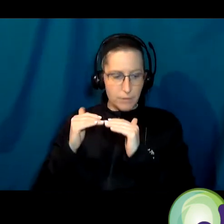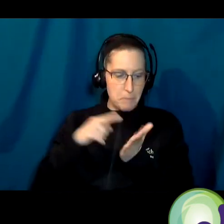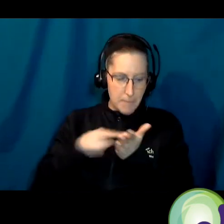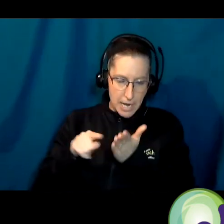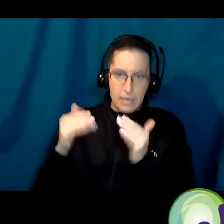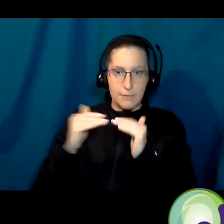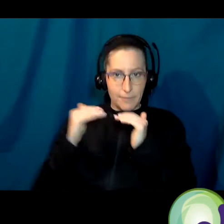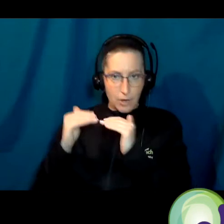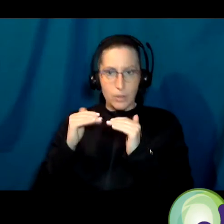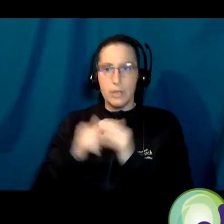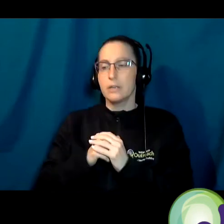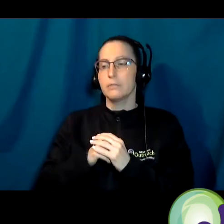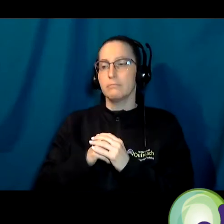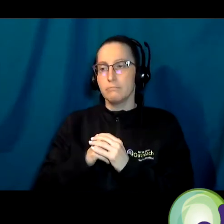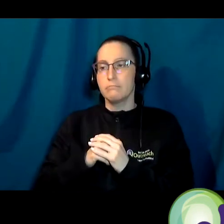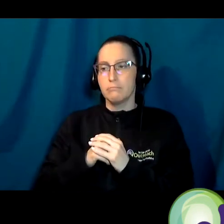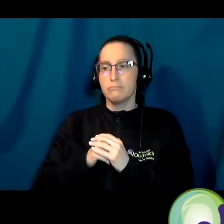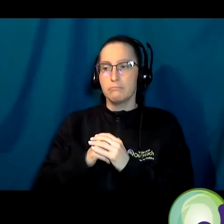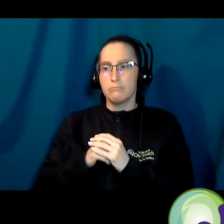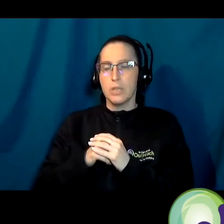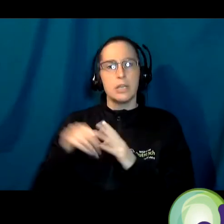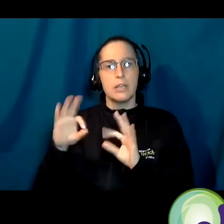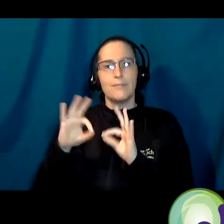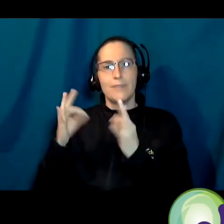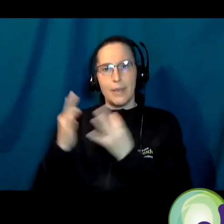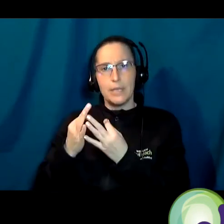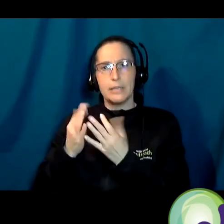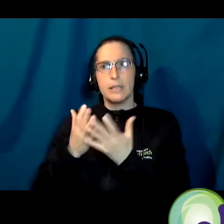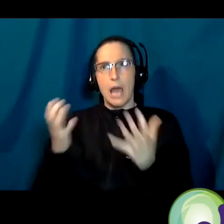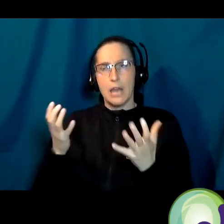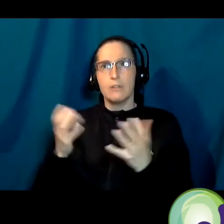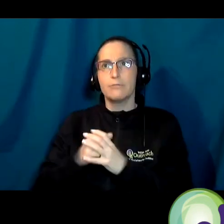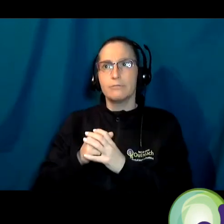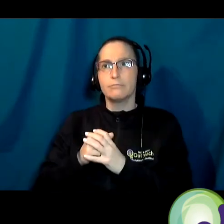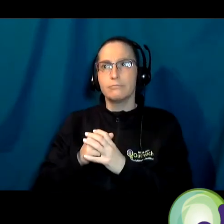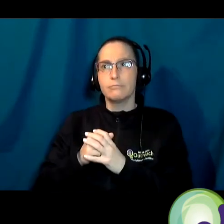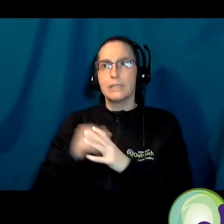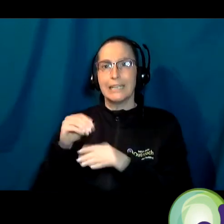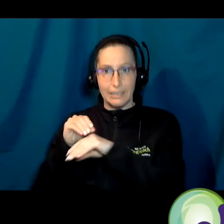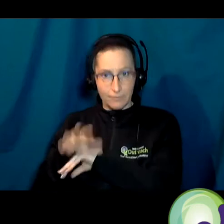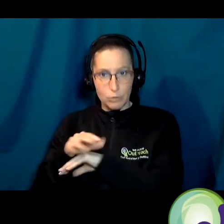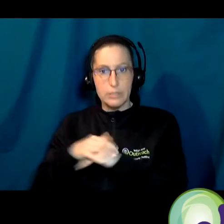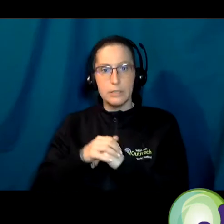And so we have a family has a lot of influence as far as that family feeling.